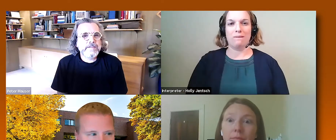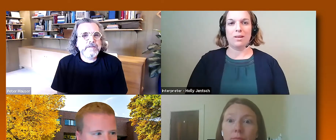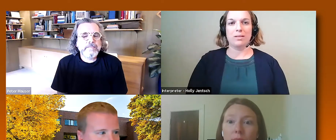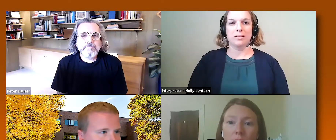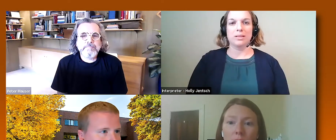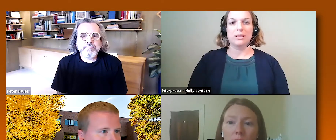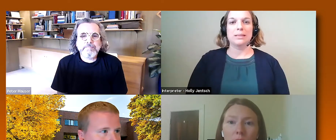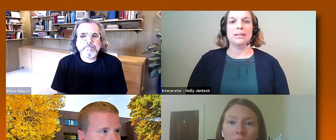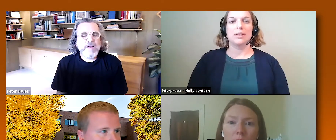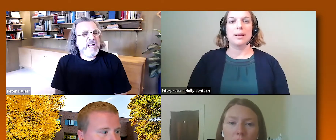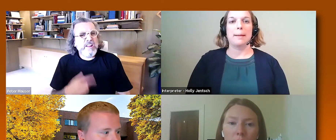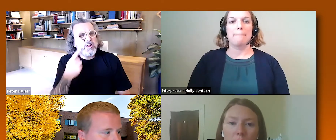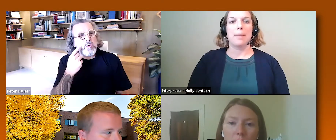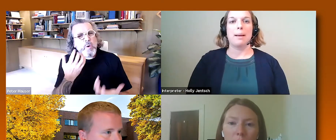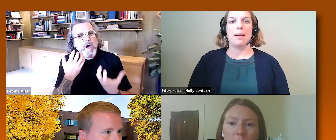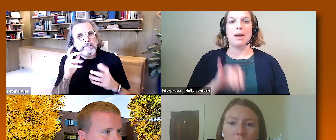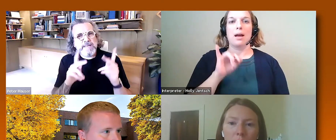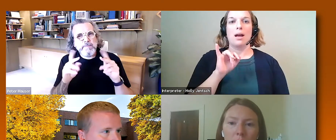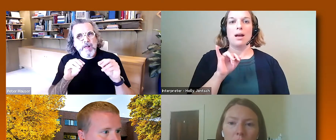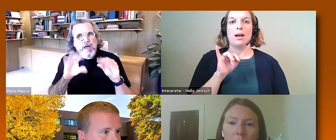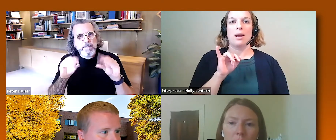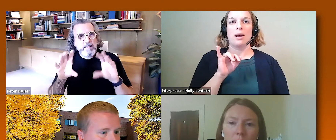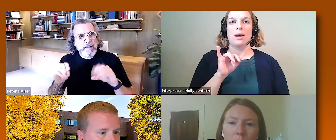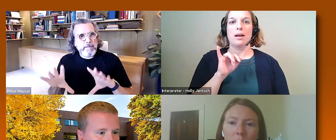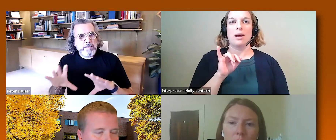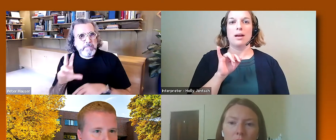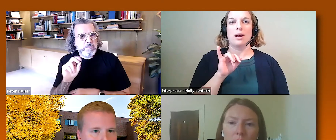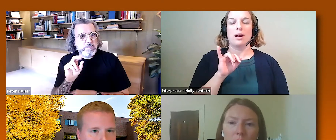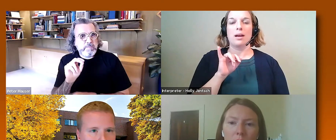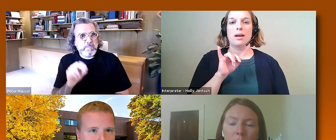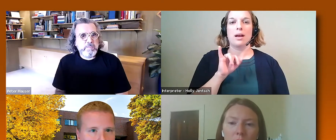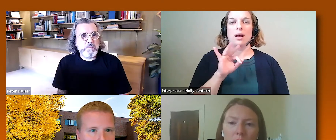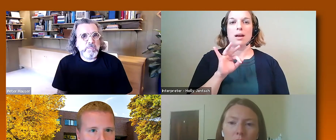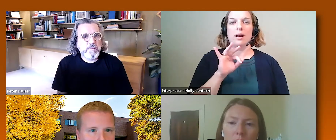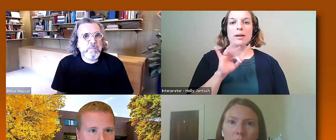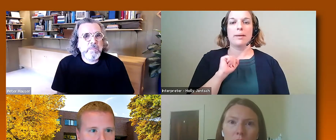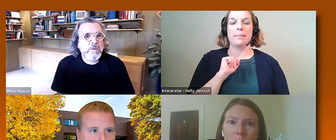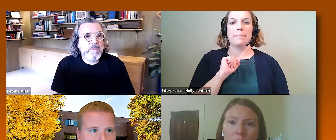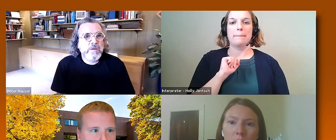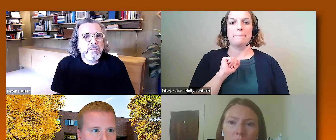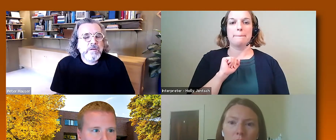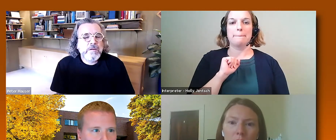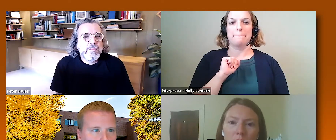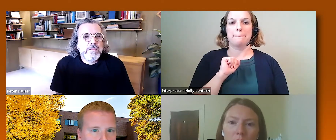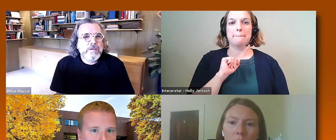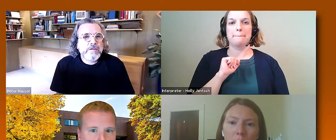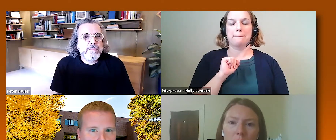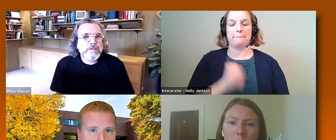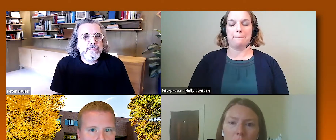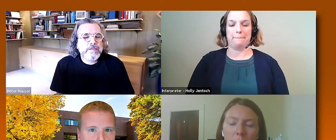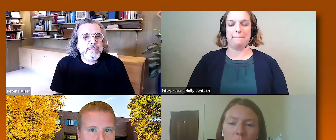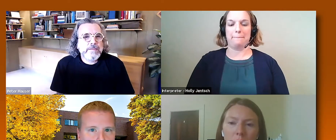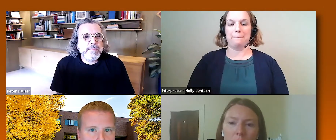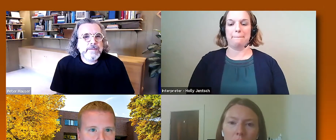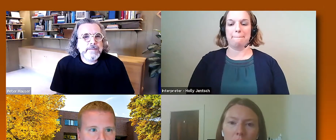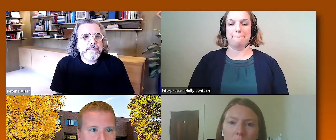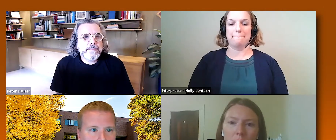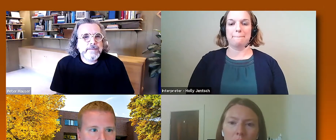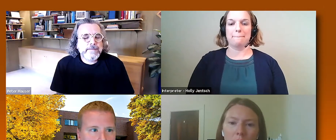The first question is-- Laurie, do you want people to turn on their camera if they have a question or no?